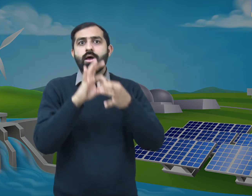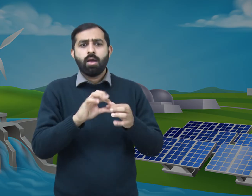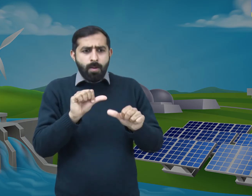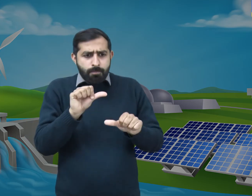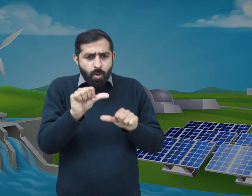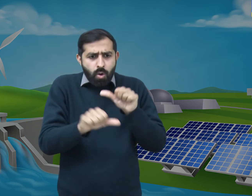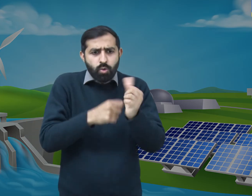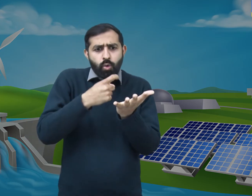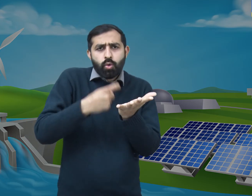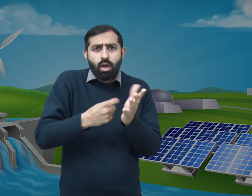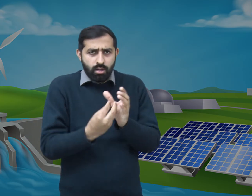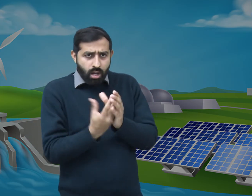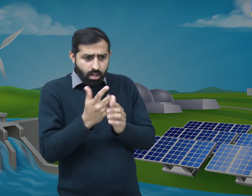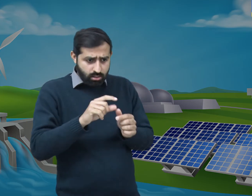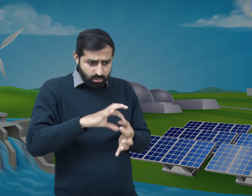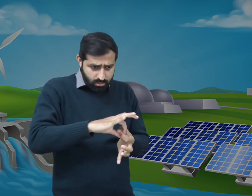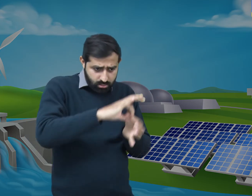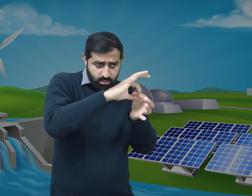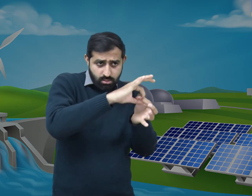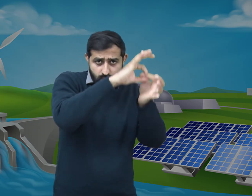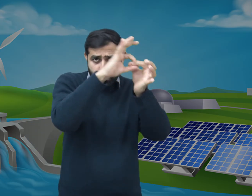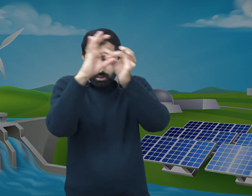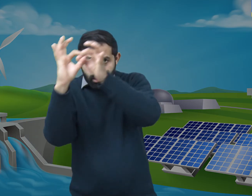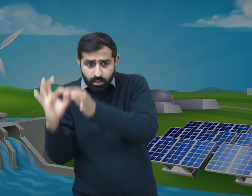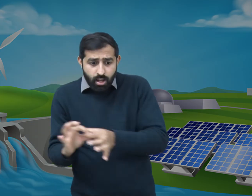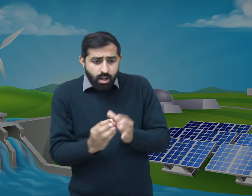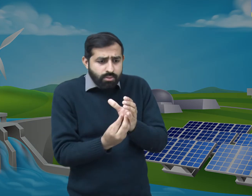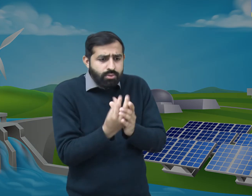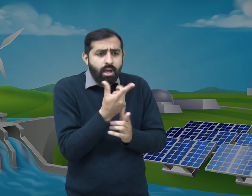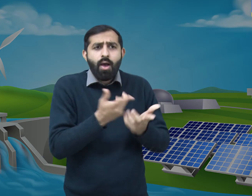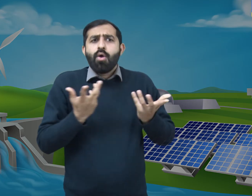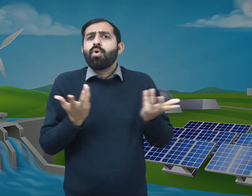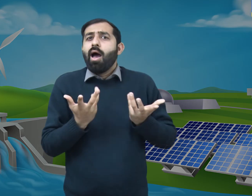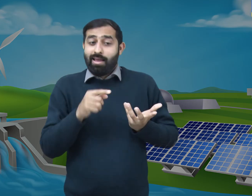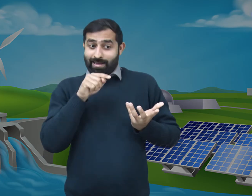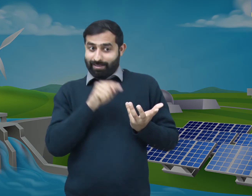How does a hydro power plant work?